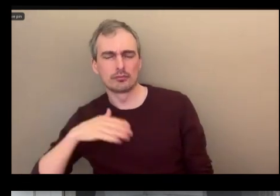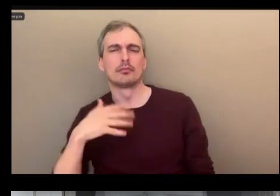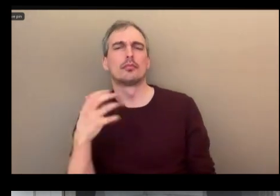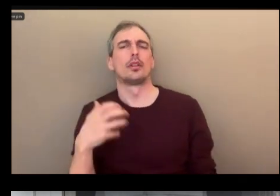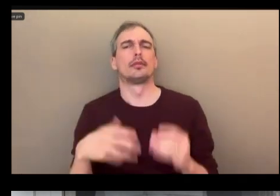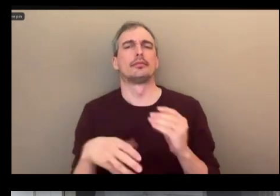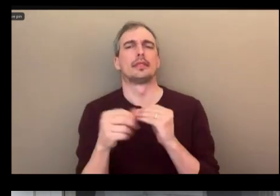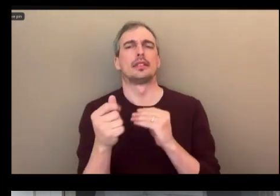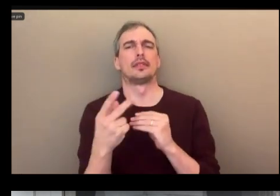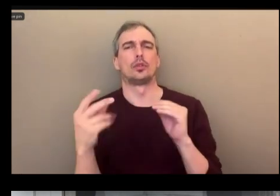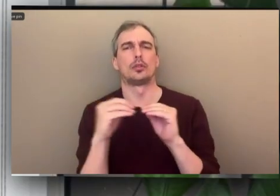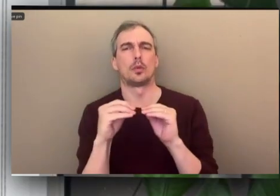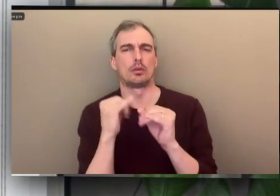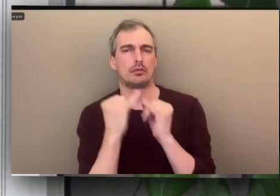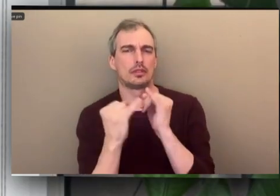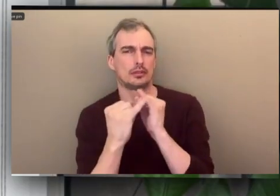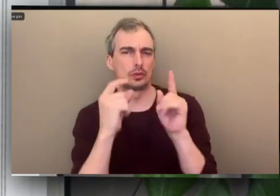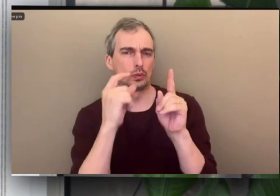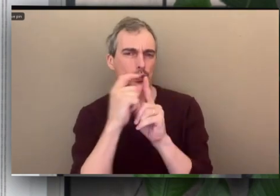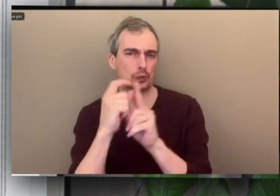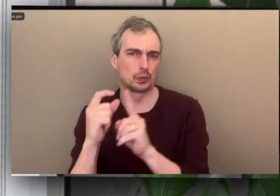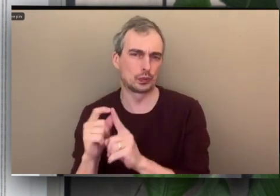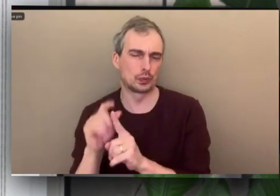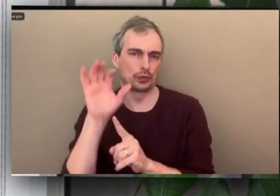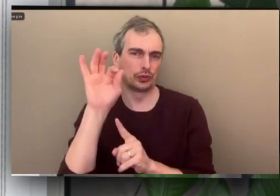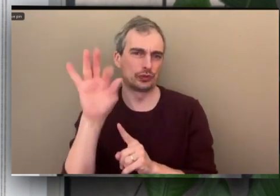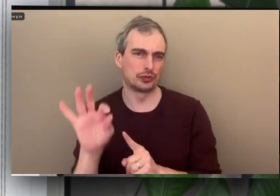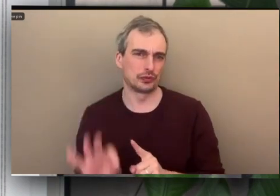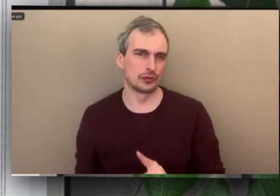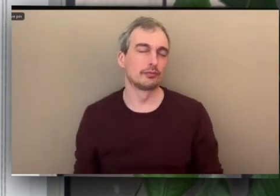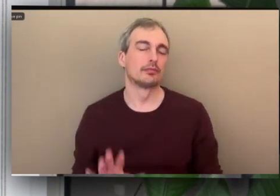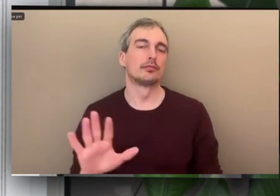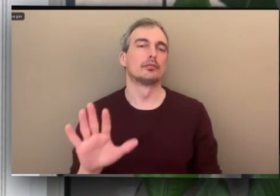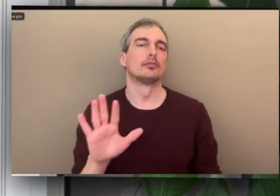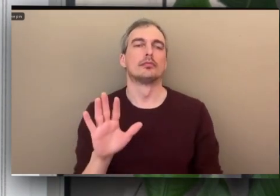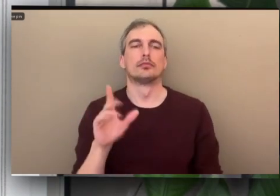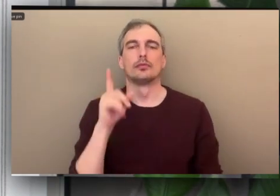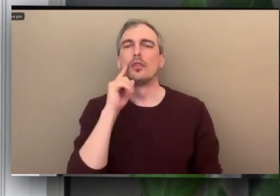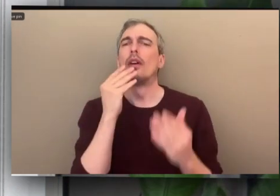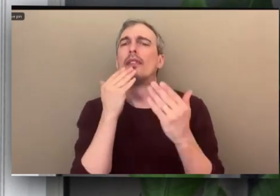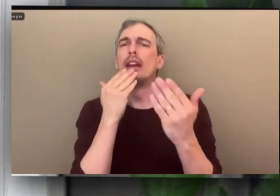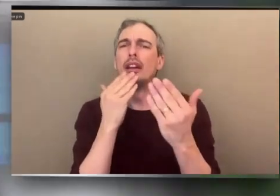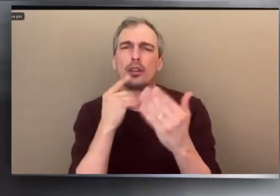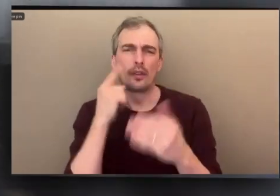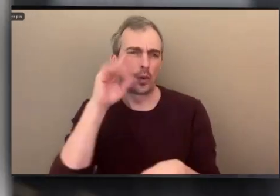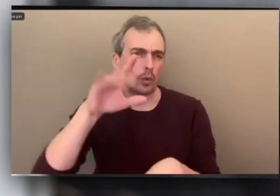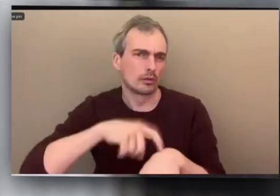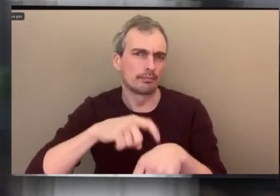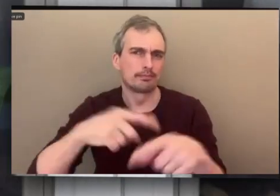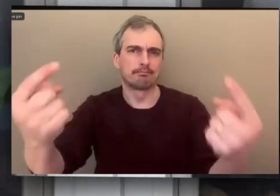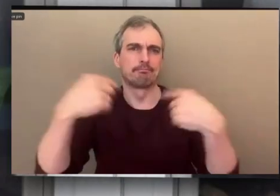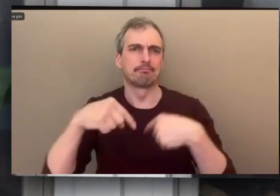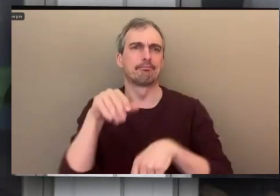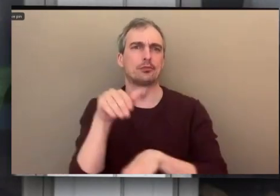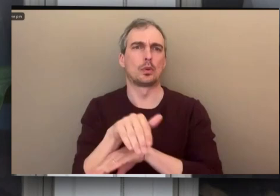In terms of thanking you guys for your time here tonight. Number one, you know, anybody who comes out to ever hear me